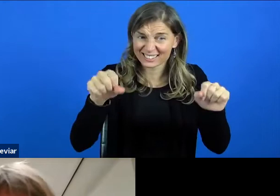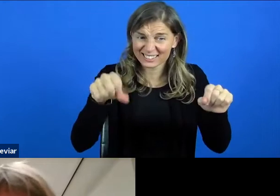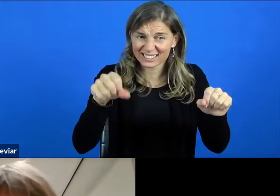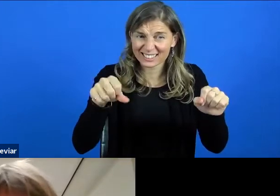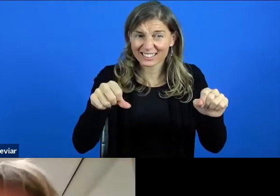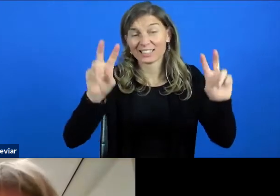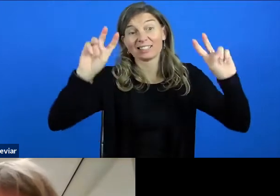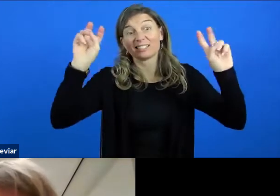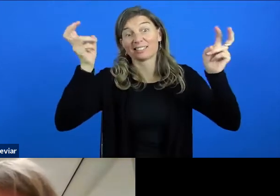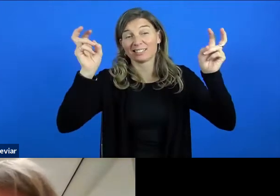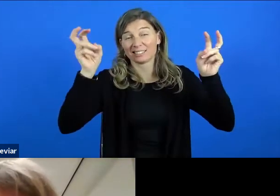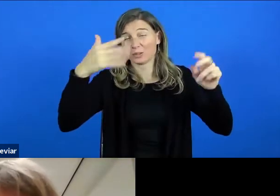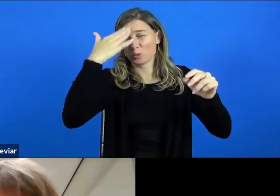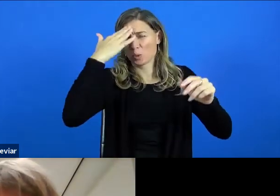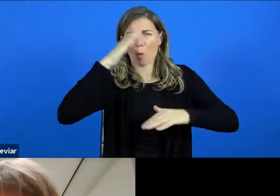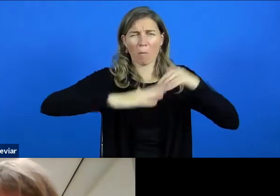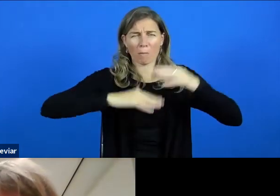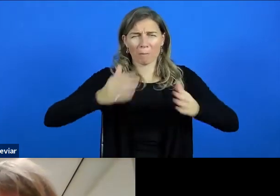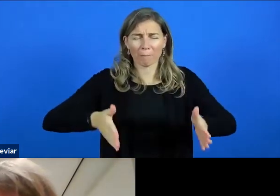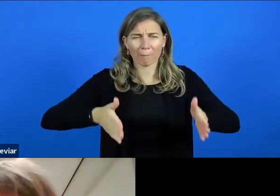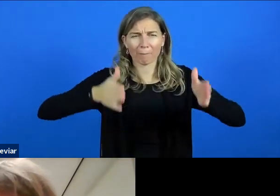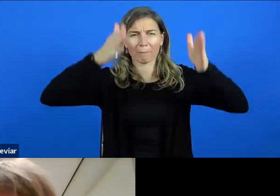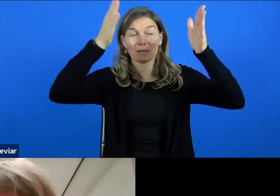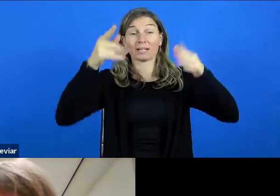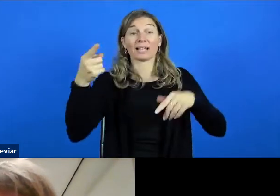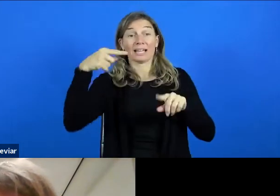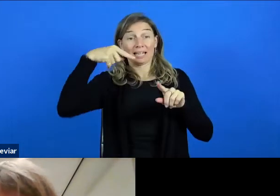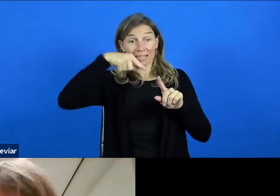I hate revolving doors, normally, I go to the building and I enter this